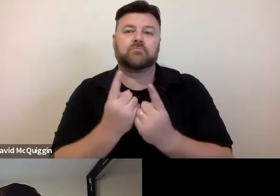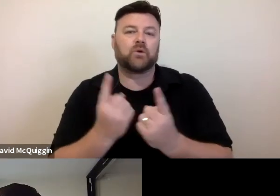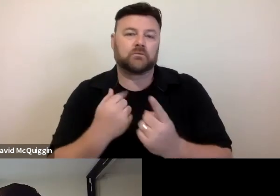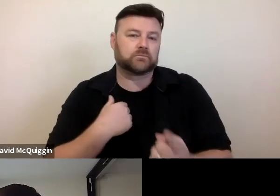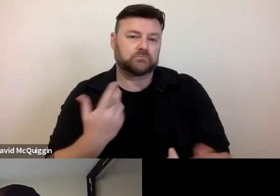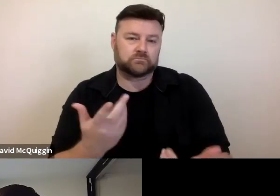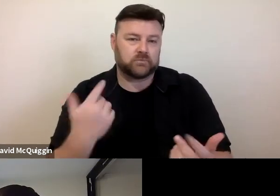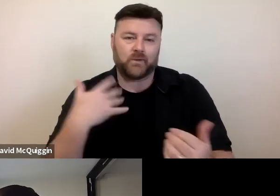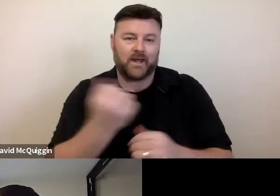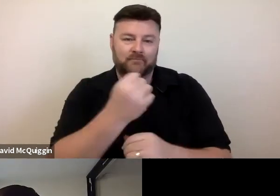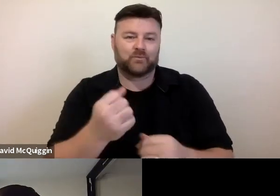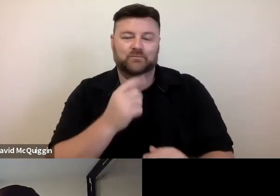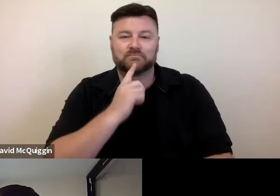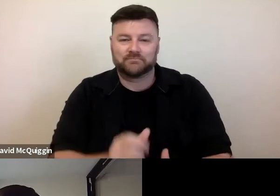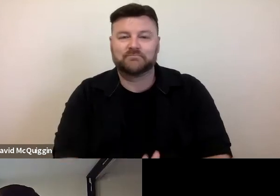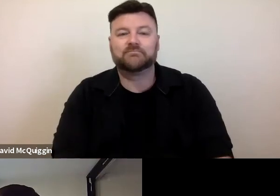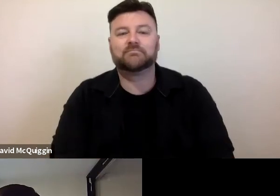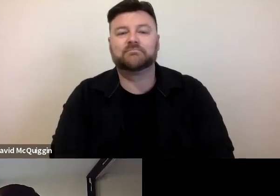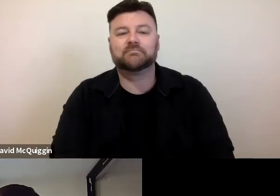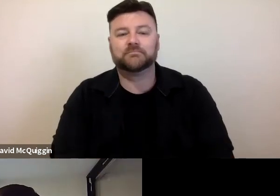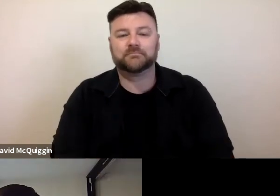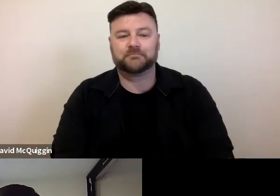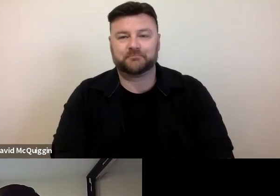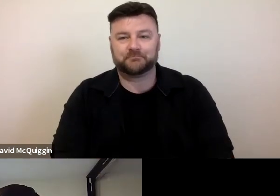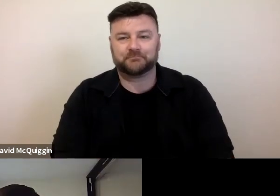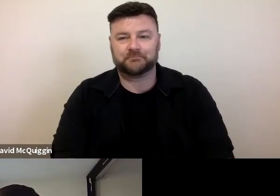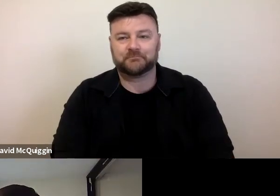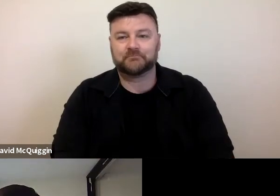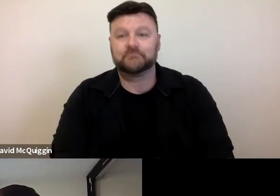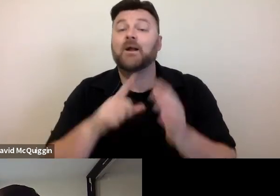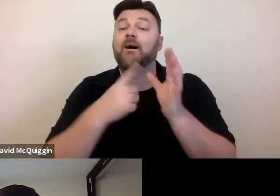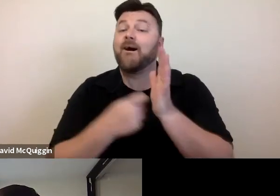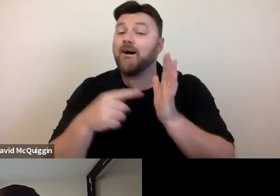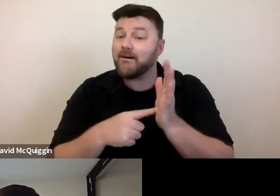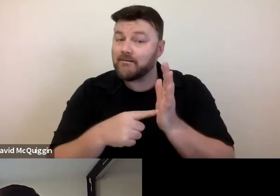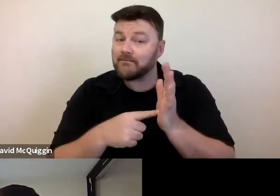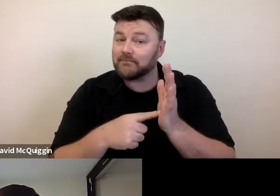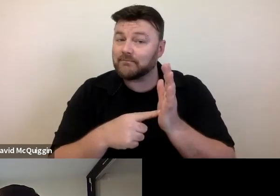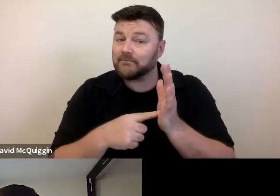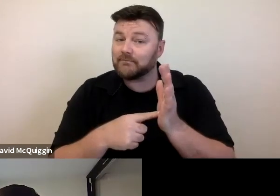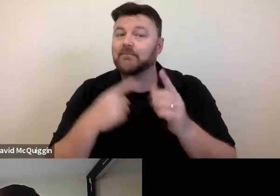want to call it, event, and artwork and then bringing people into it in